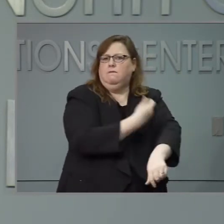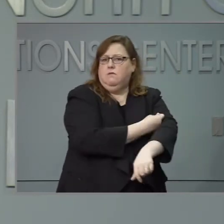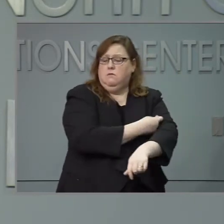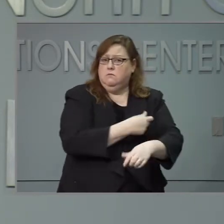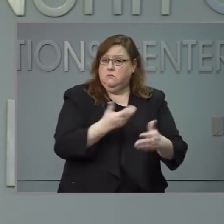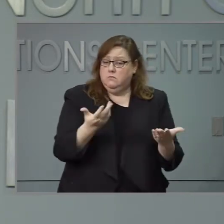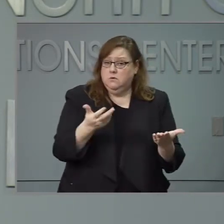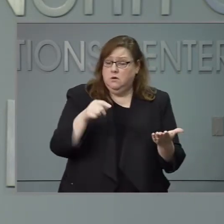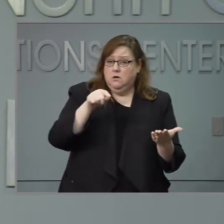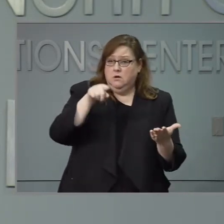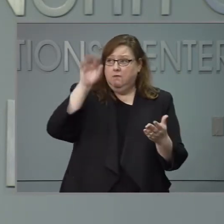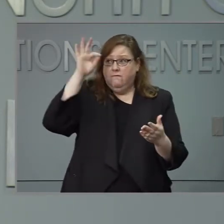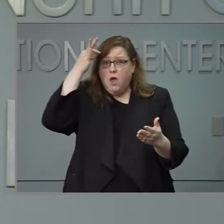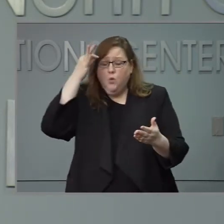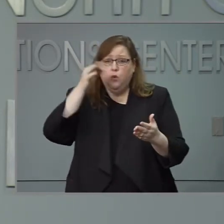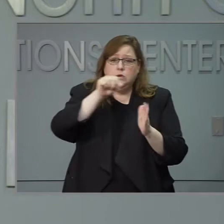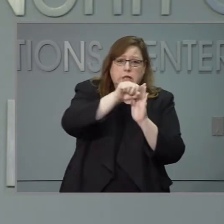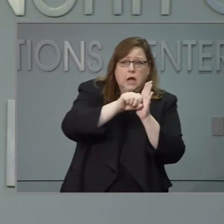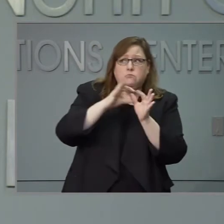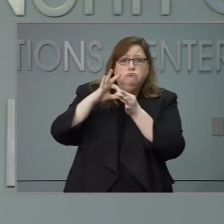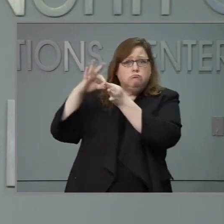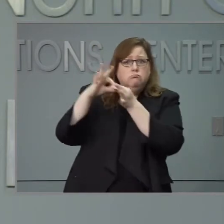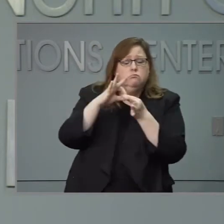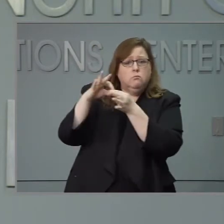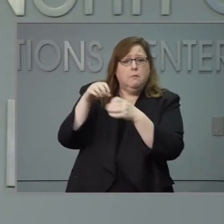CERCA, ¿VE UN MOMENTO EN QUE TODO EL ESTADO PUEDE ESTAR